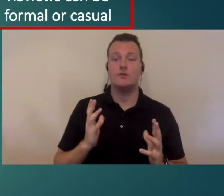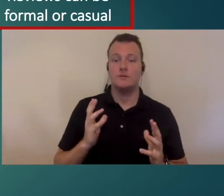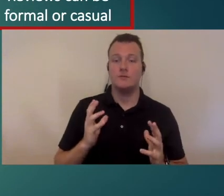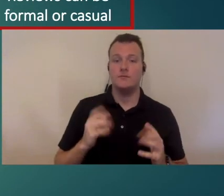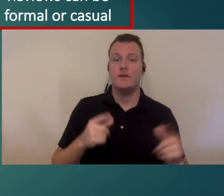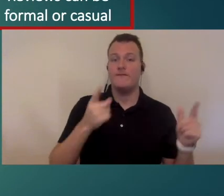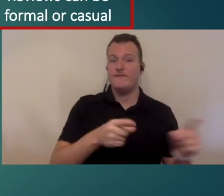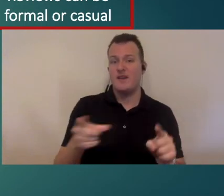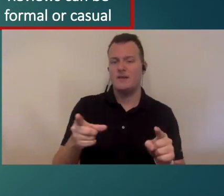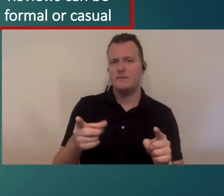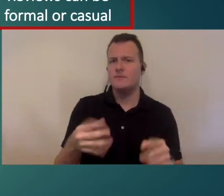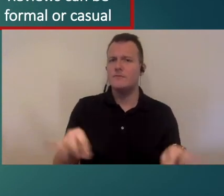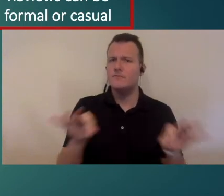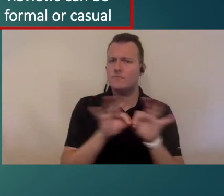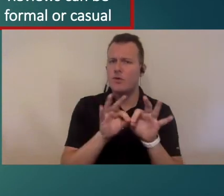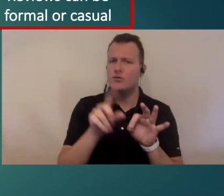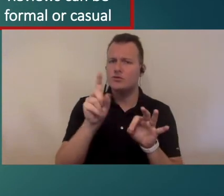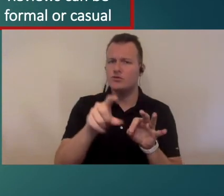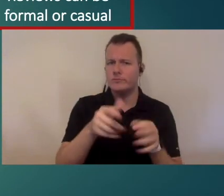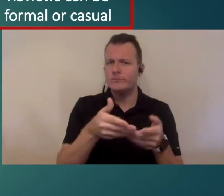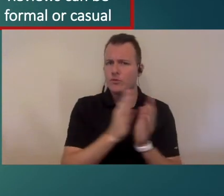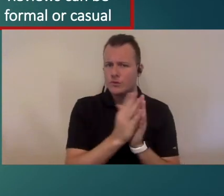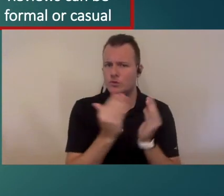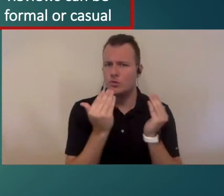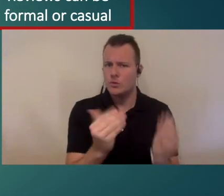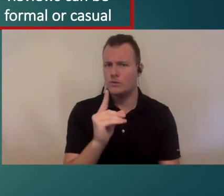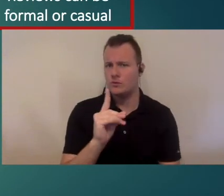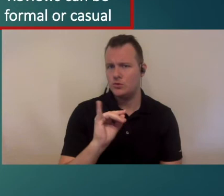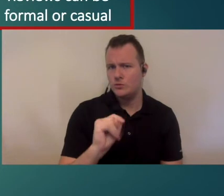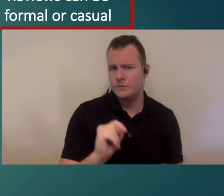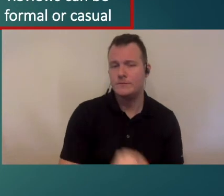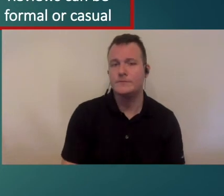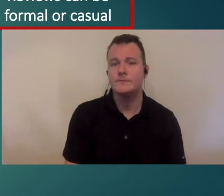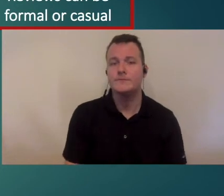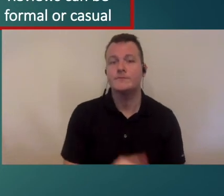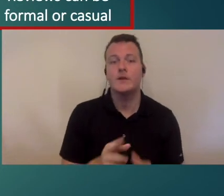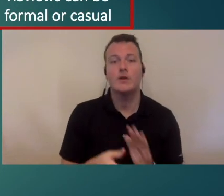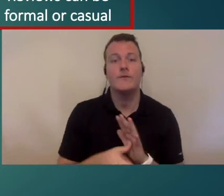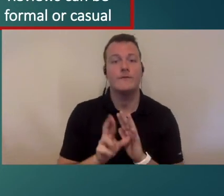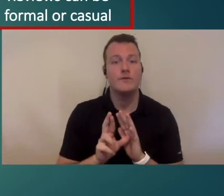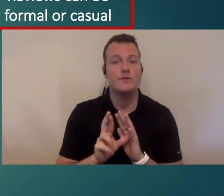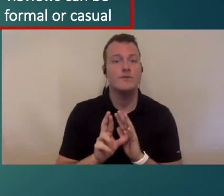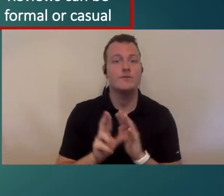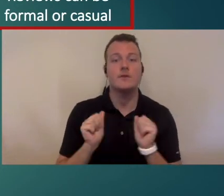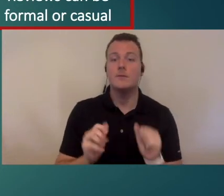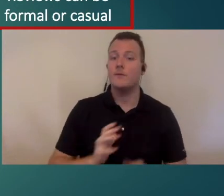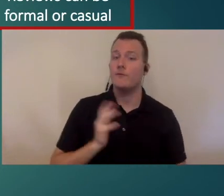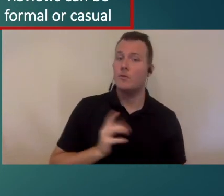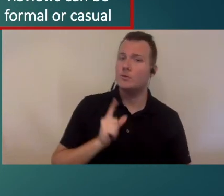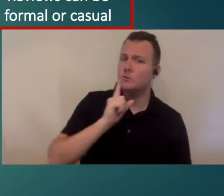you're in, make sure it happens. And a review can certainly be formal, but it